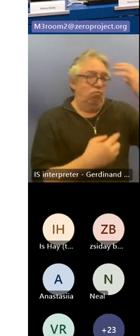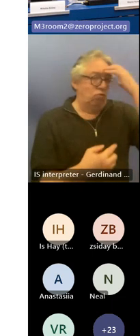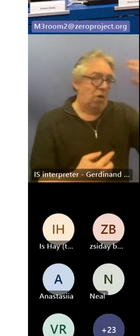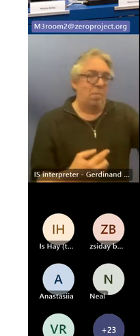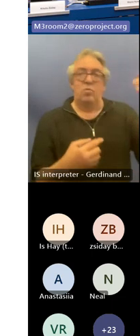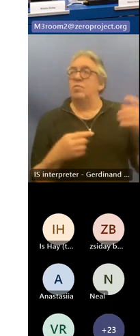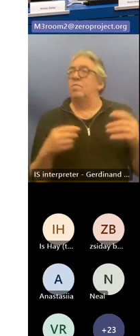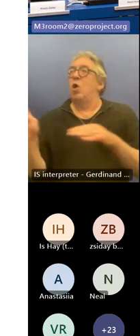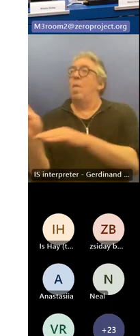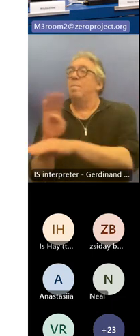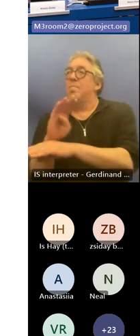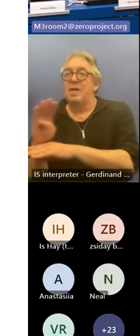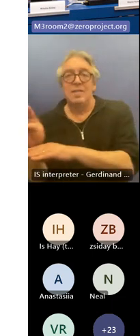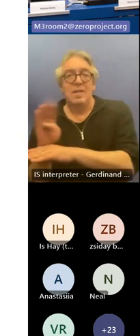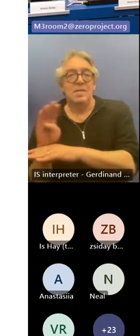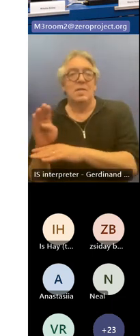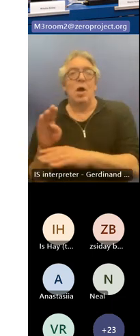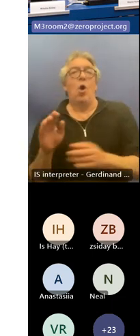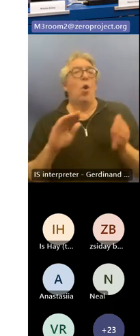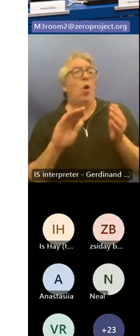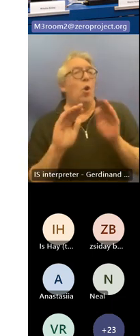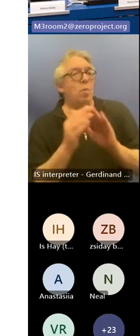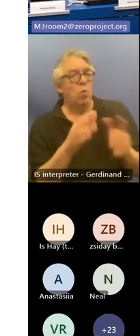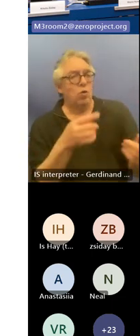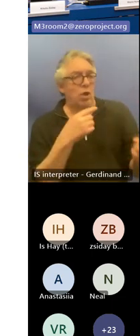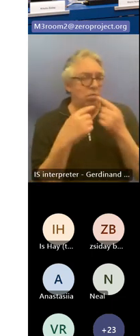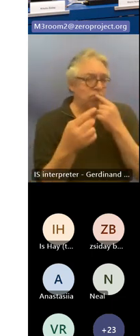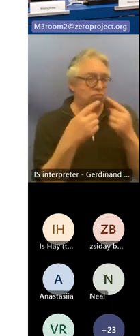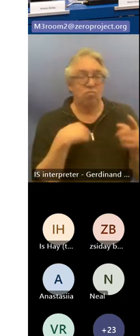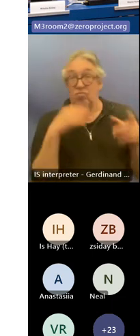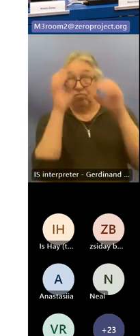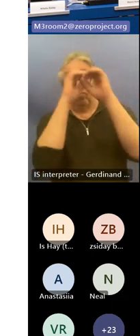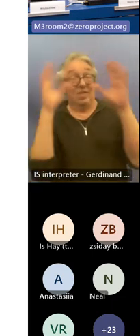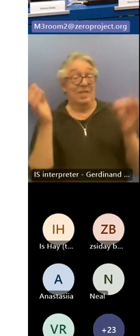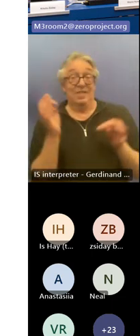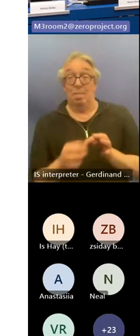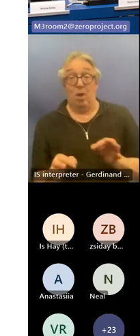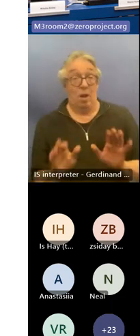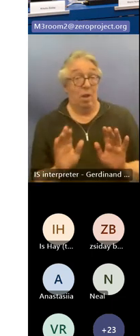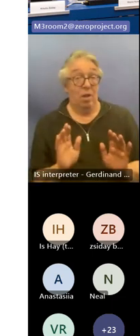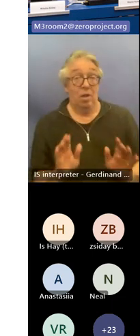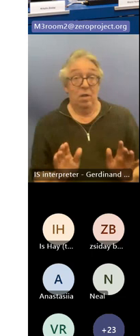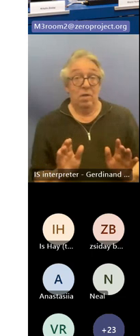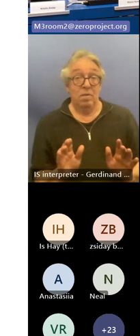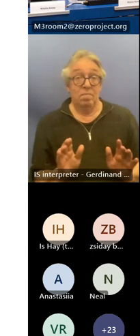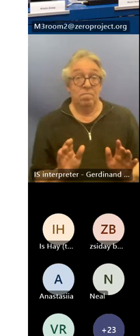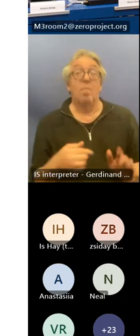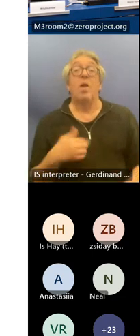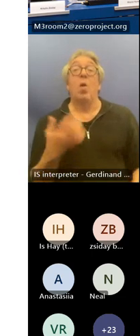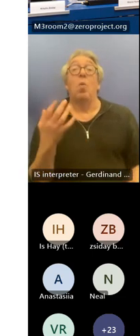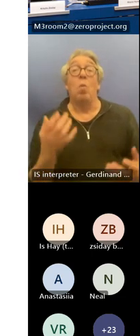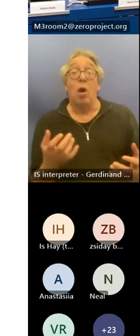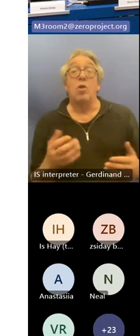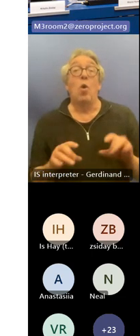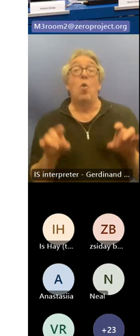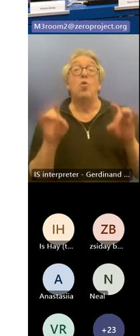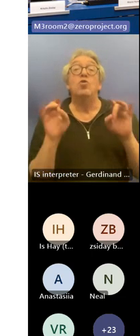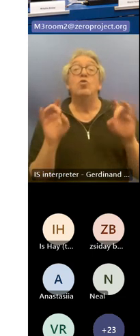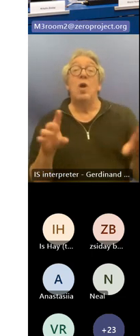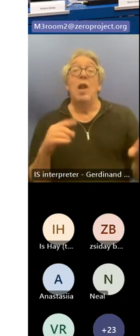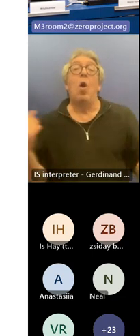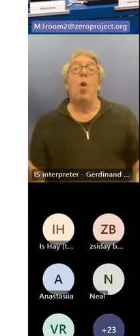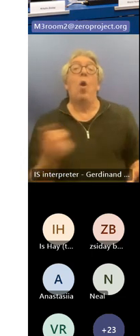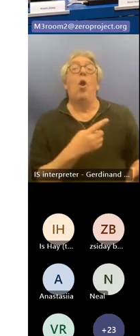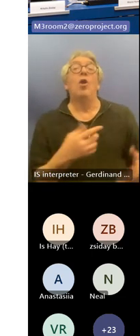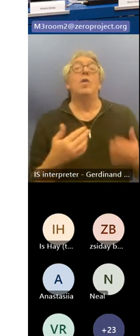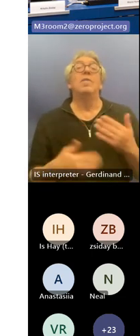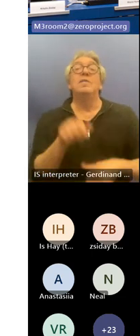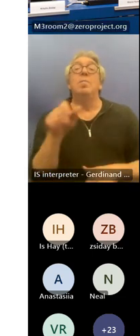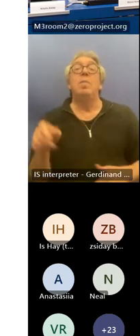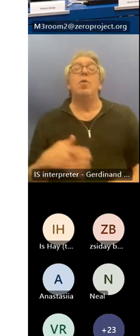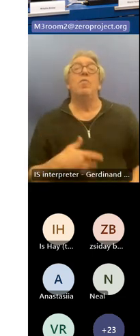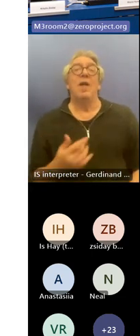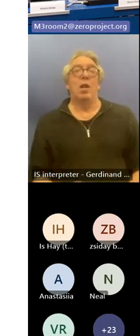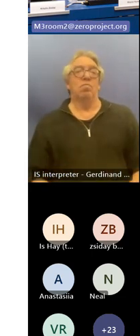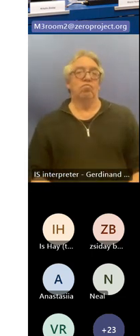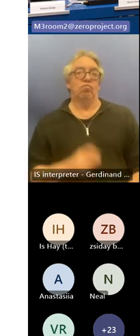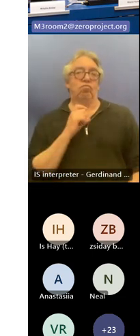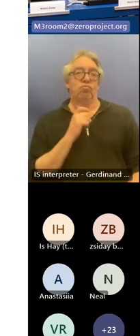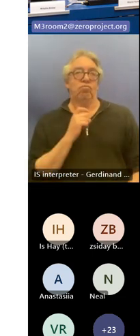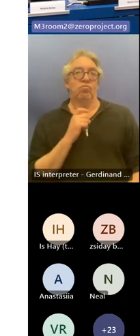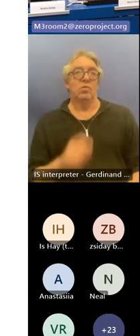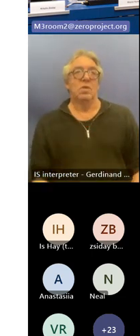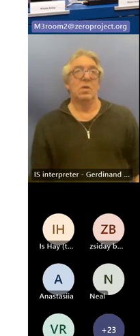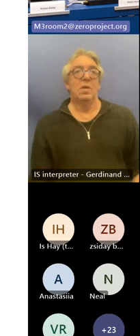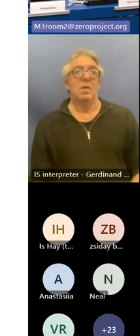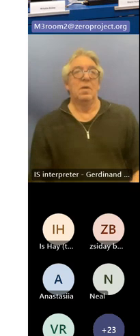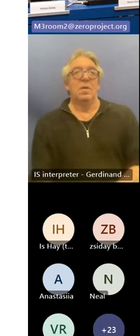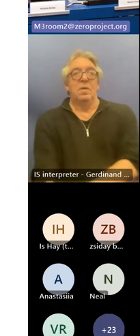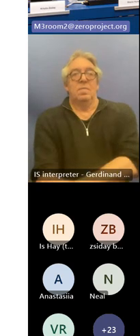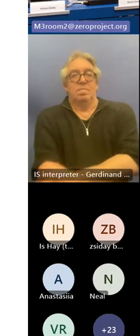community and it is all about inclusion. I'm here to talk about this program and why it was created.